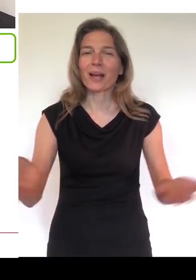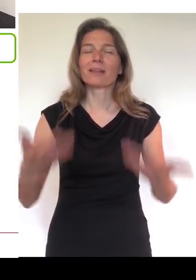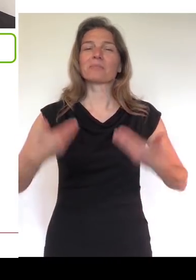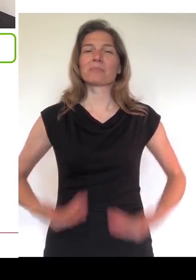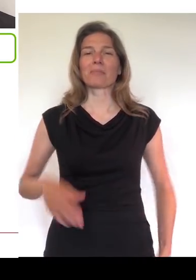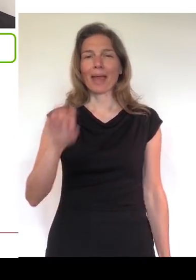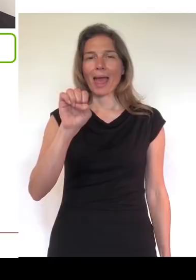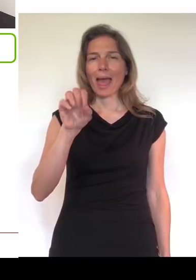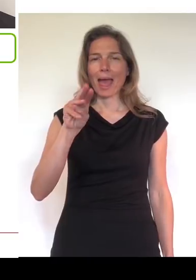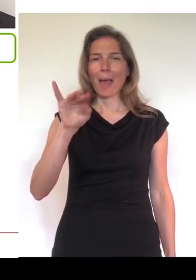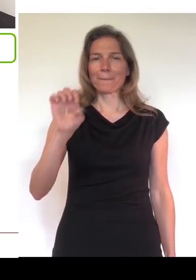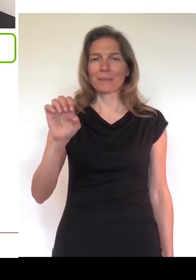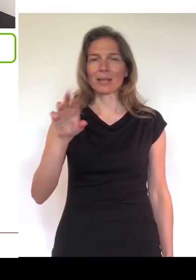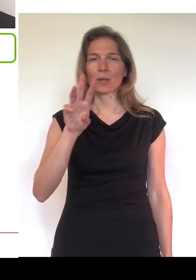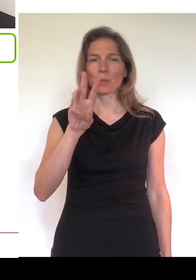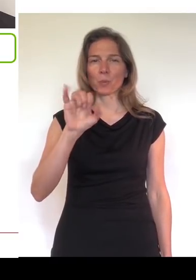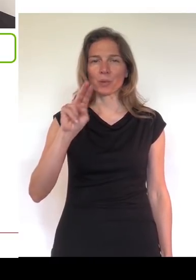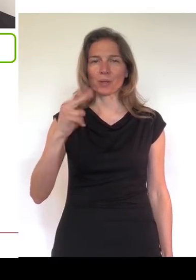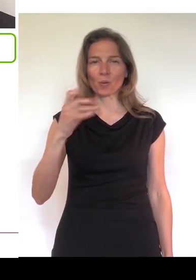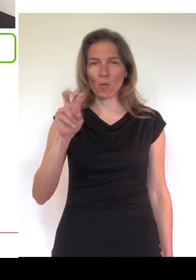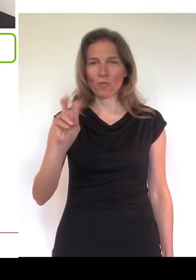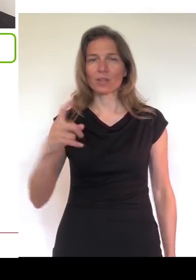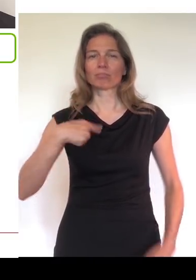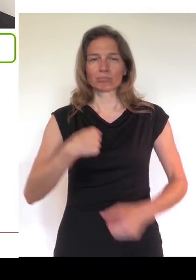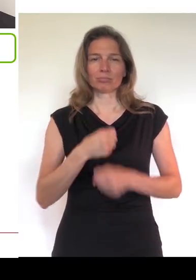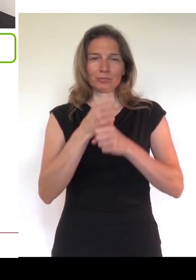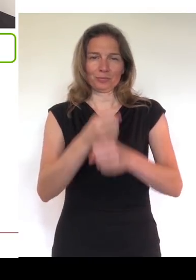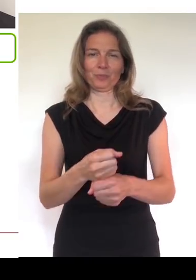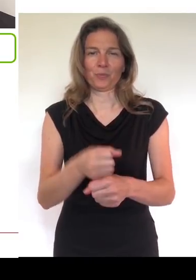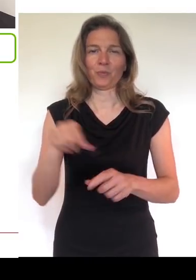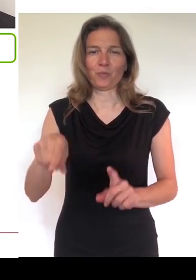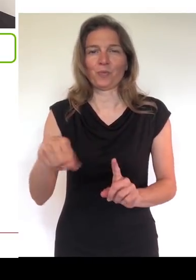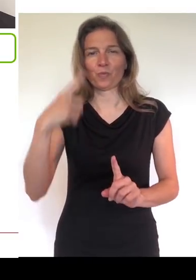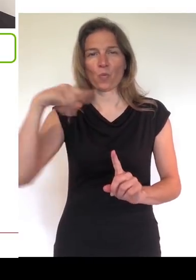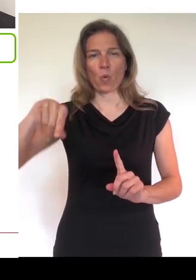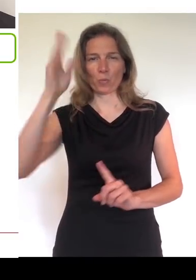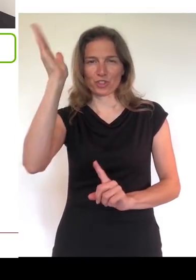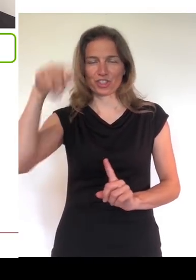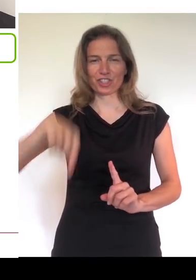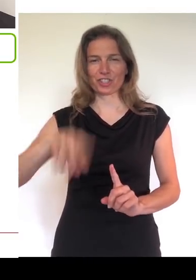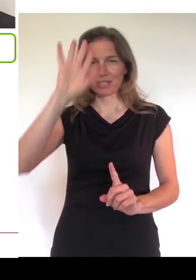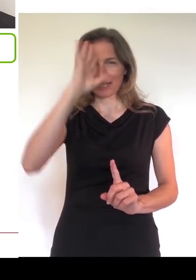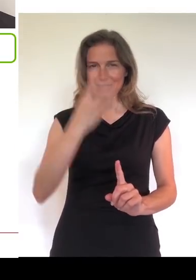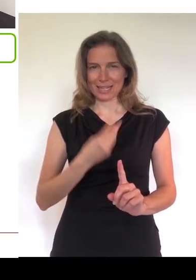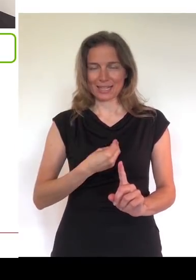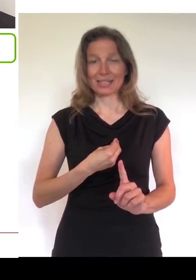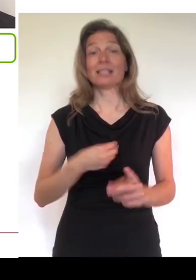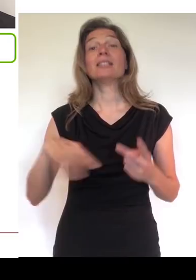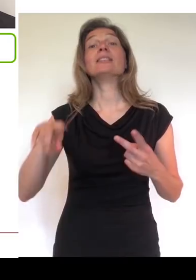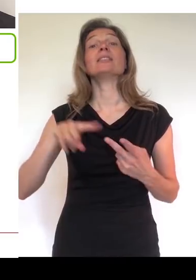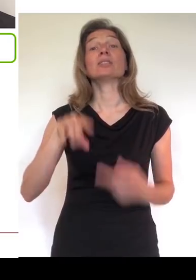Hello everybody my name is Emmie Wienhoven and I'll be presenting on behalf of Royal Dutch Kentalis.